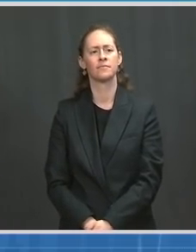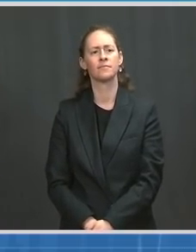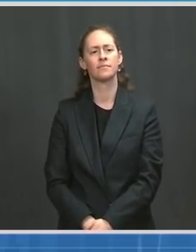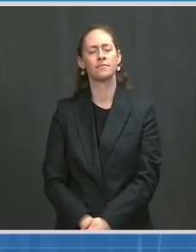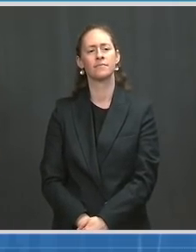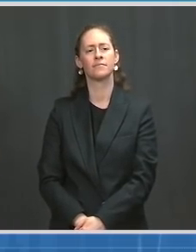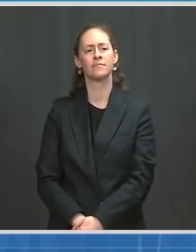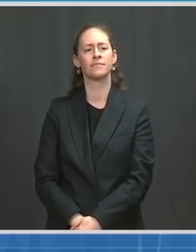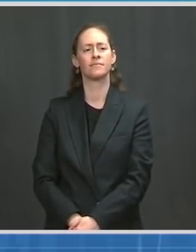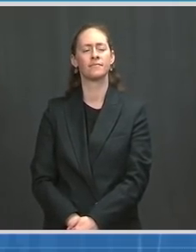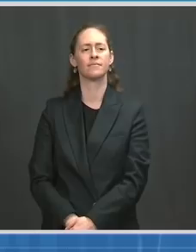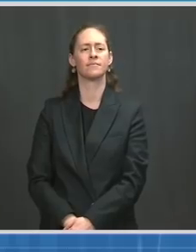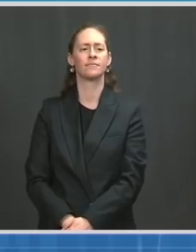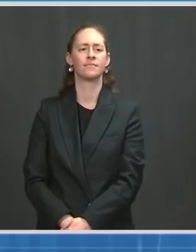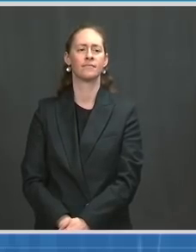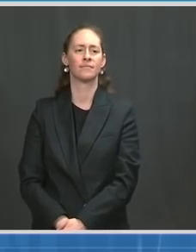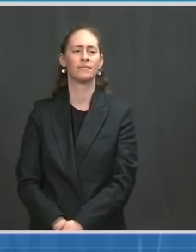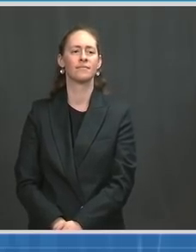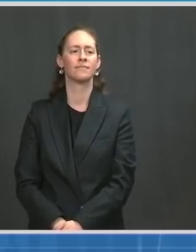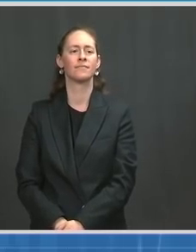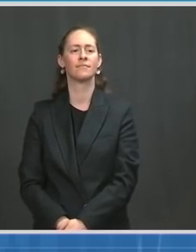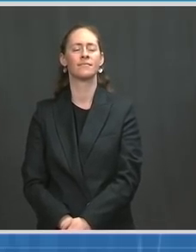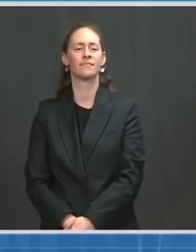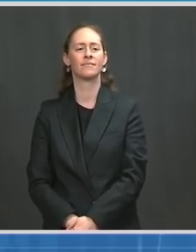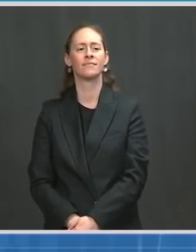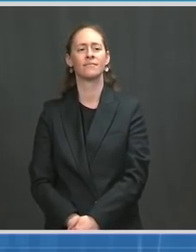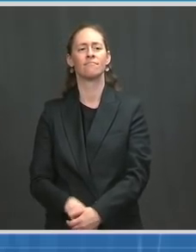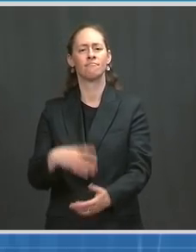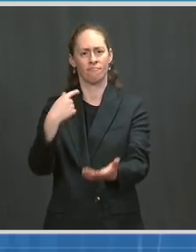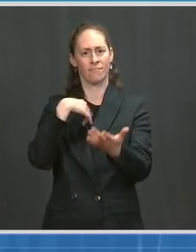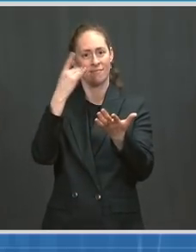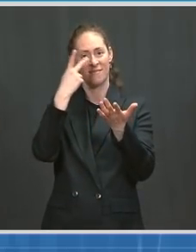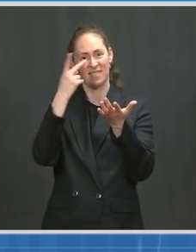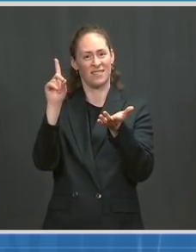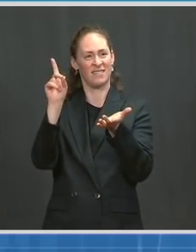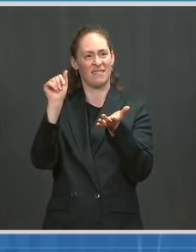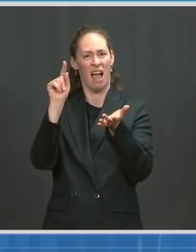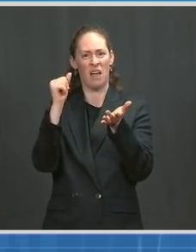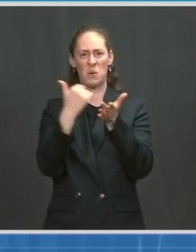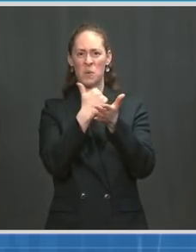and, more recently, the encouraging decreases in cases, hospitalizations, and deaths.